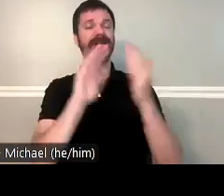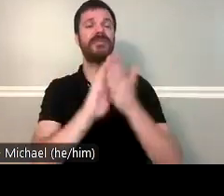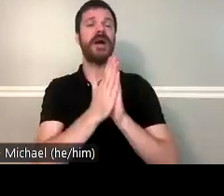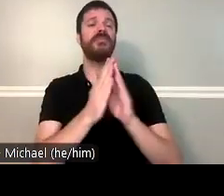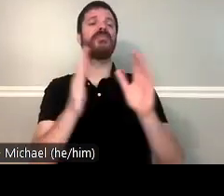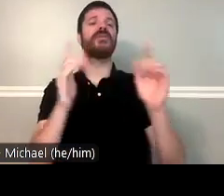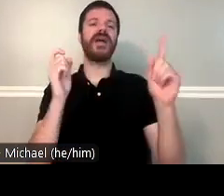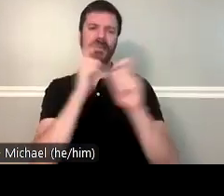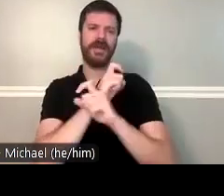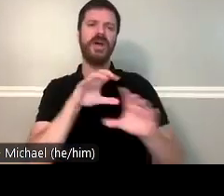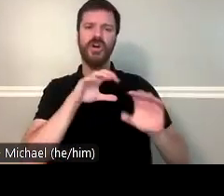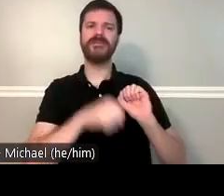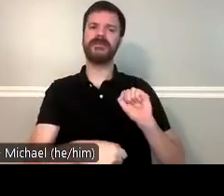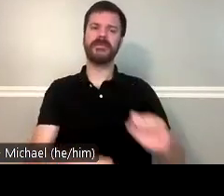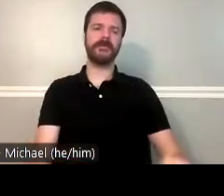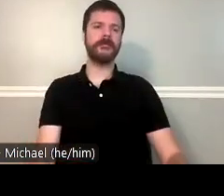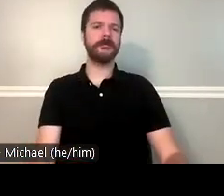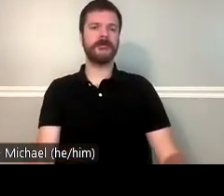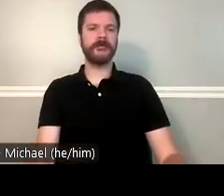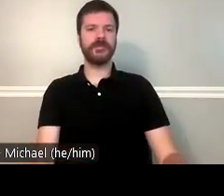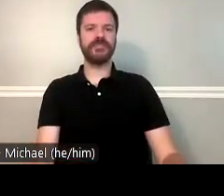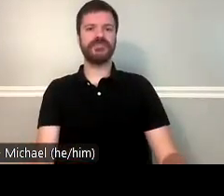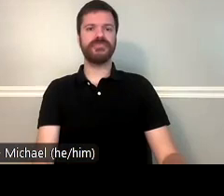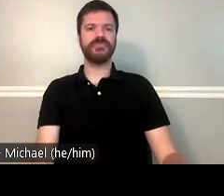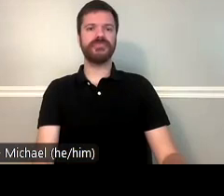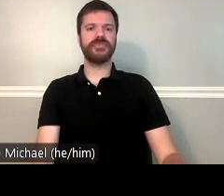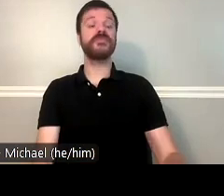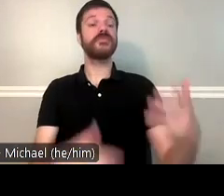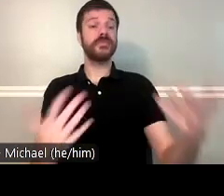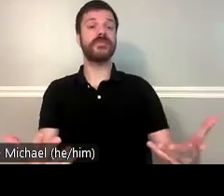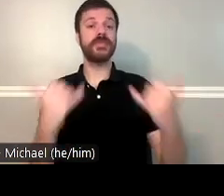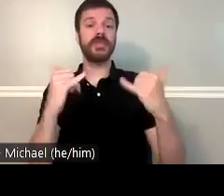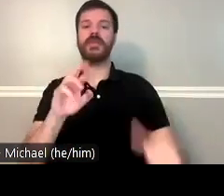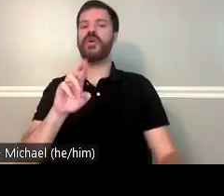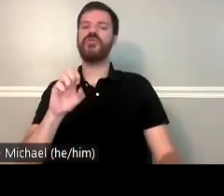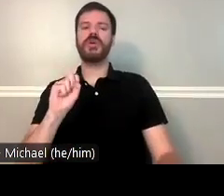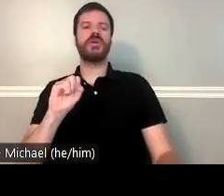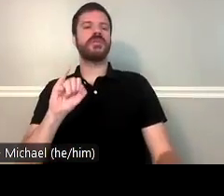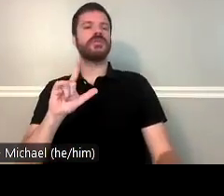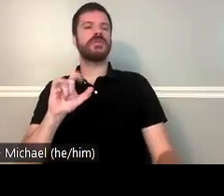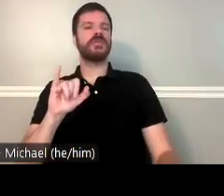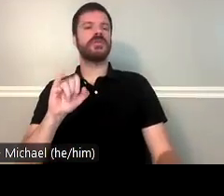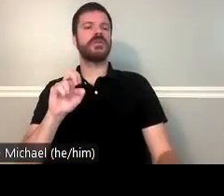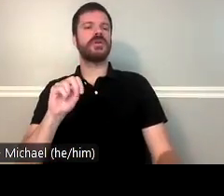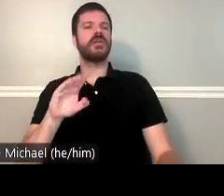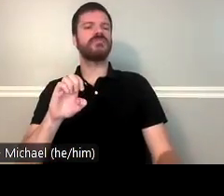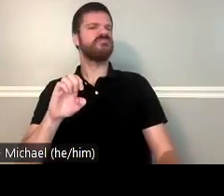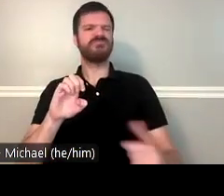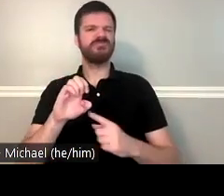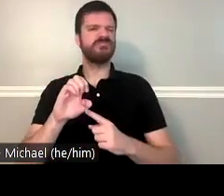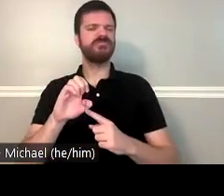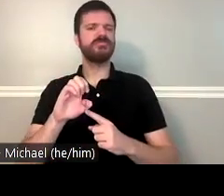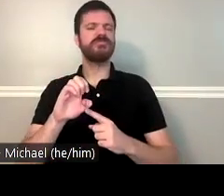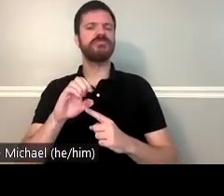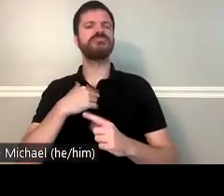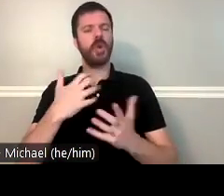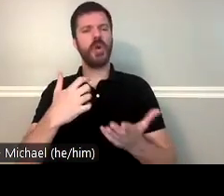grief so what is resilience and I want to just um kind of speak about some myths that we need